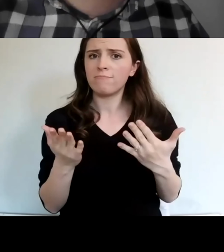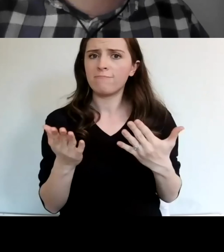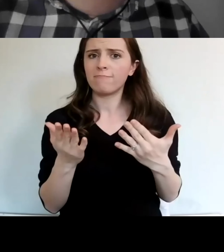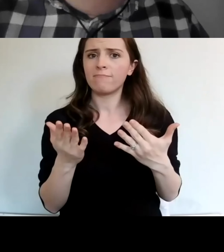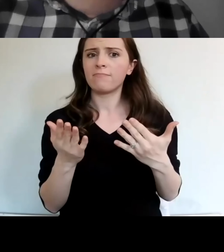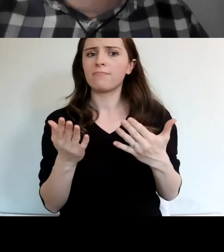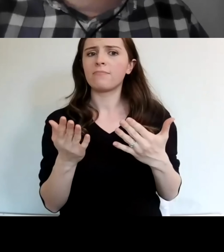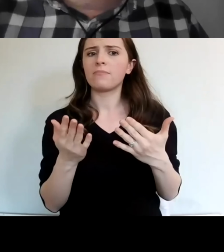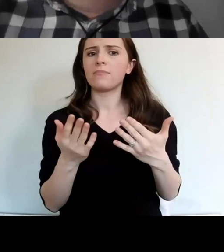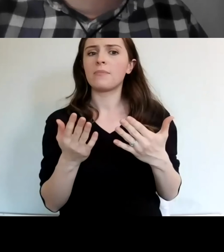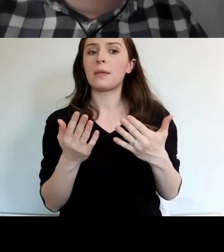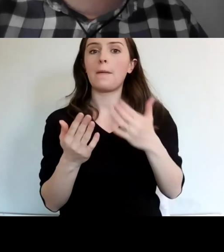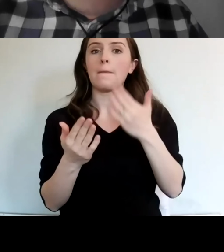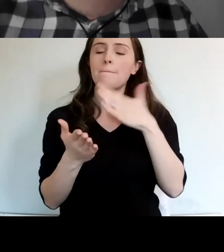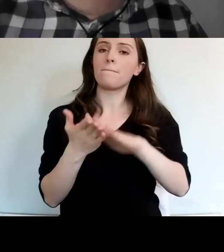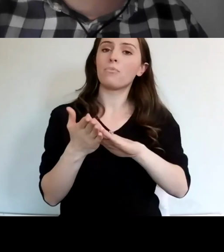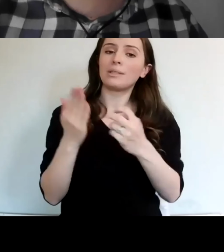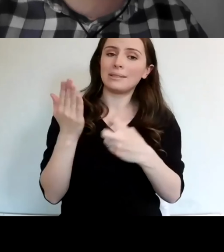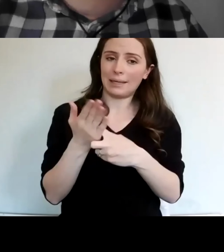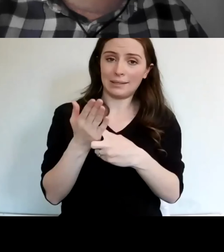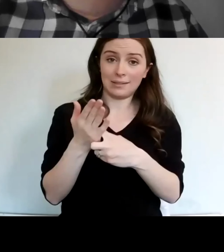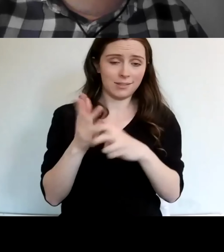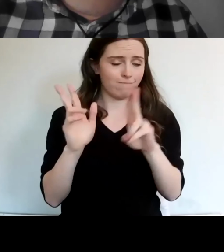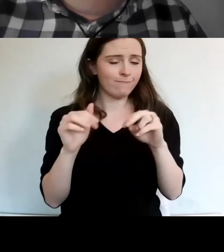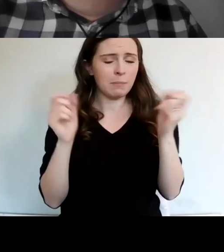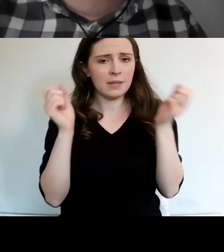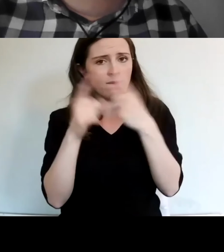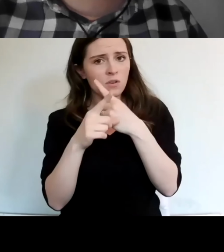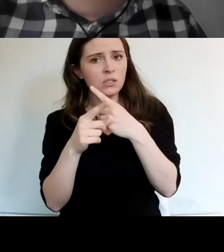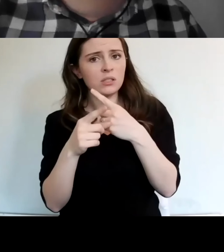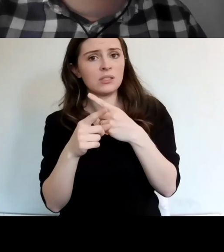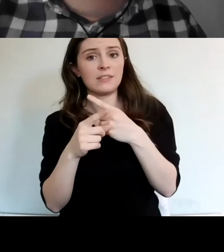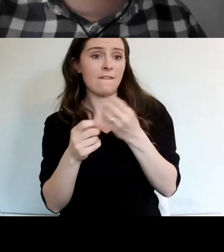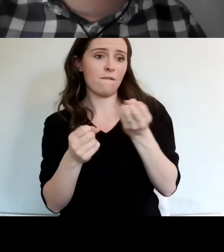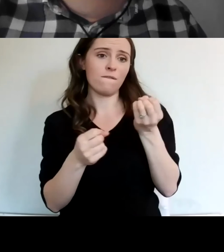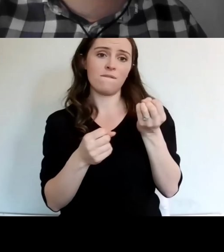Booking tickets can be very, very challenging. Leaving aside the built environment, again, which I'm not going to talk about,